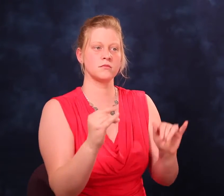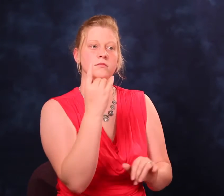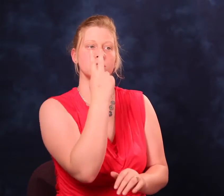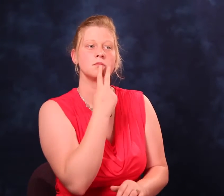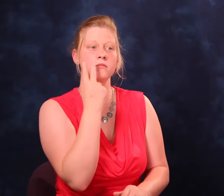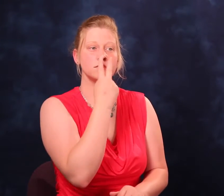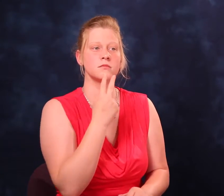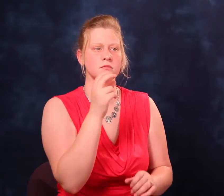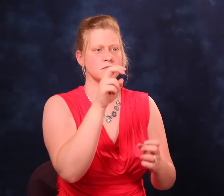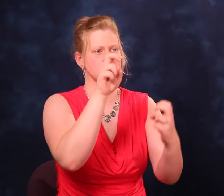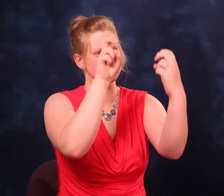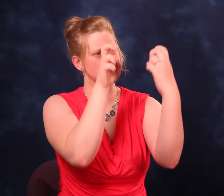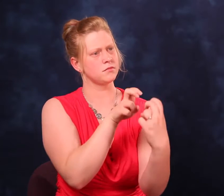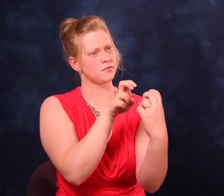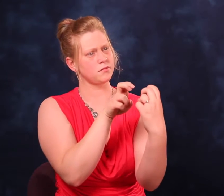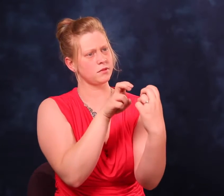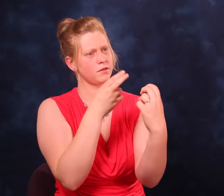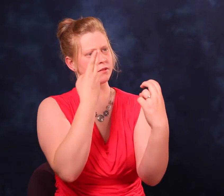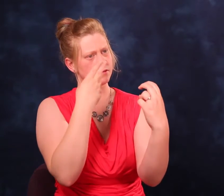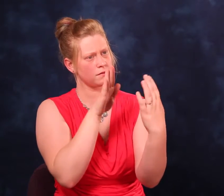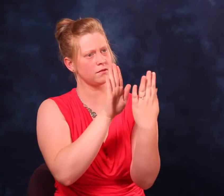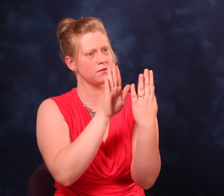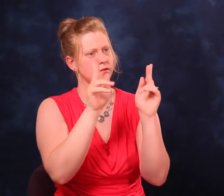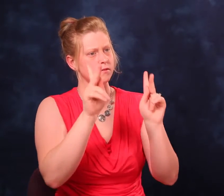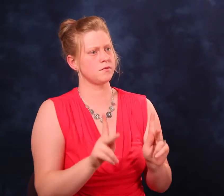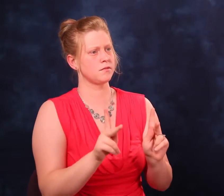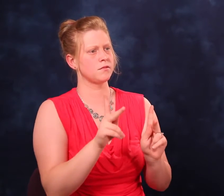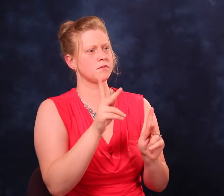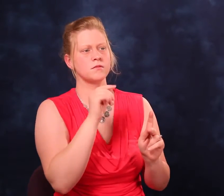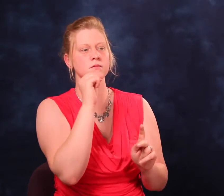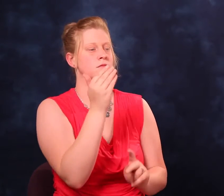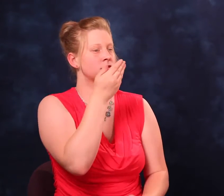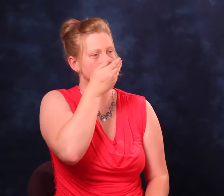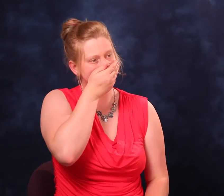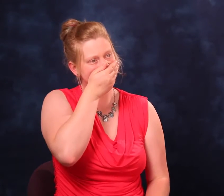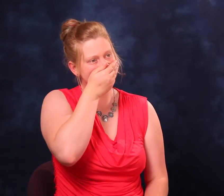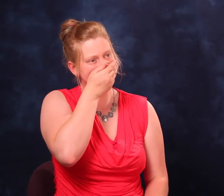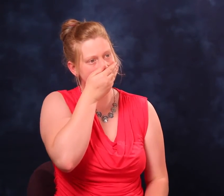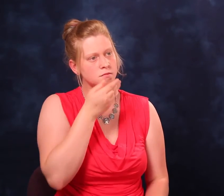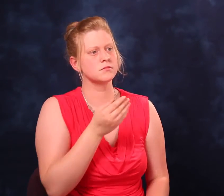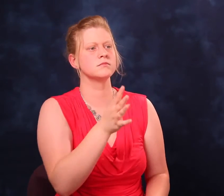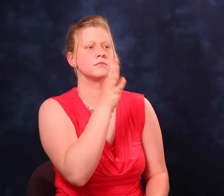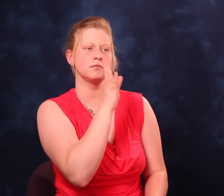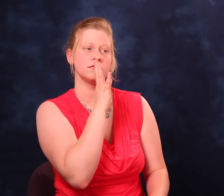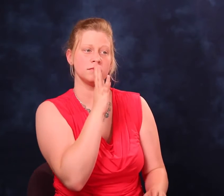may read lips. Sit facing the person and do not cover your mouth.